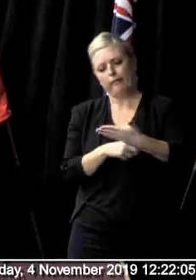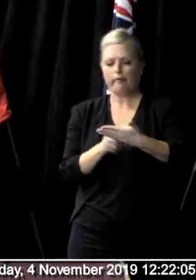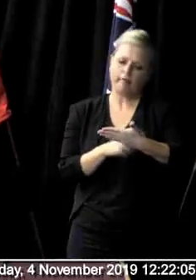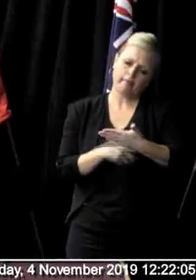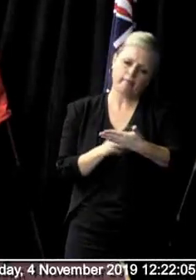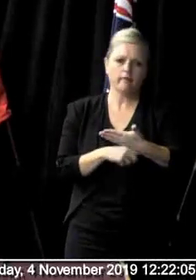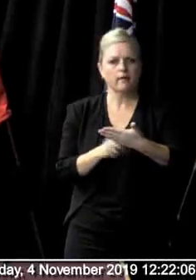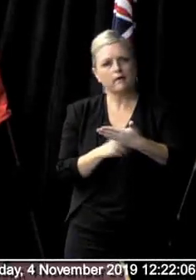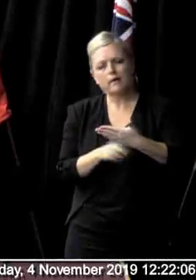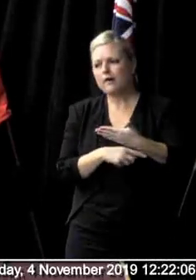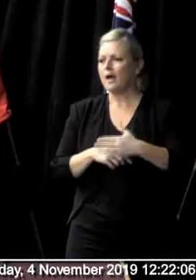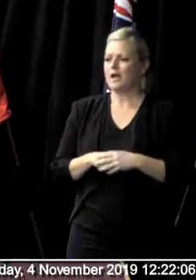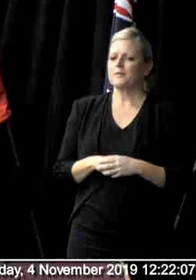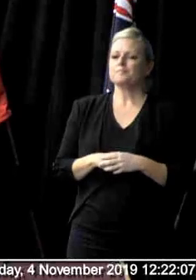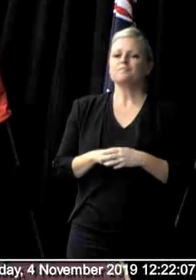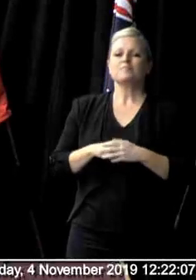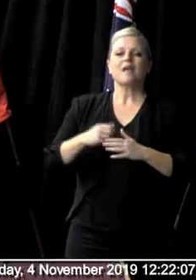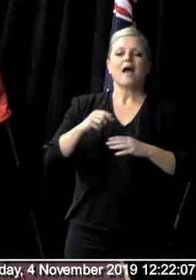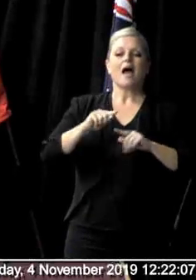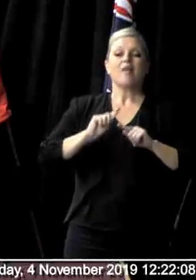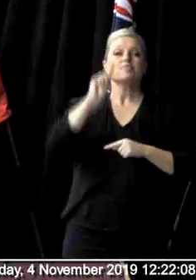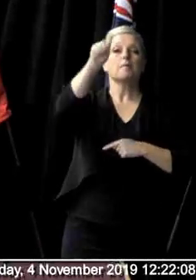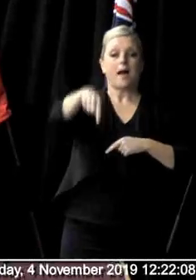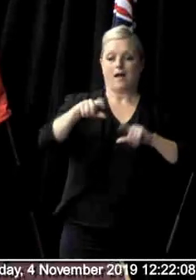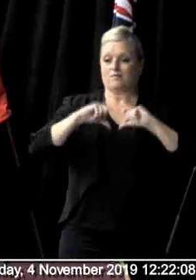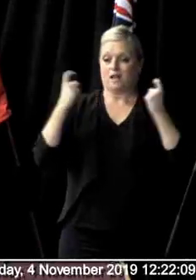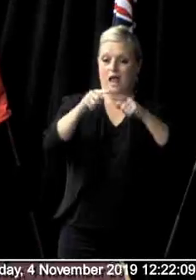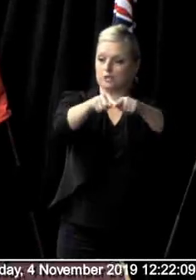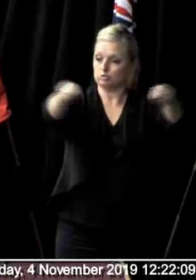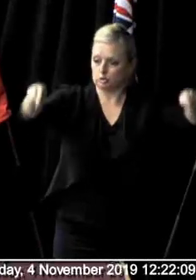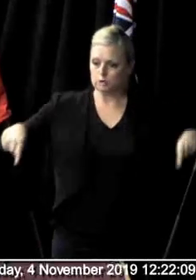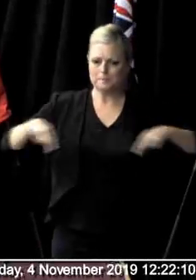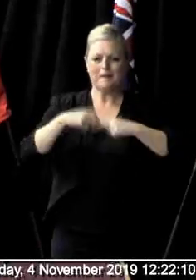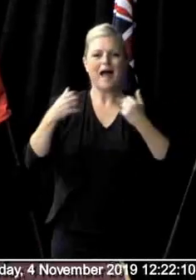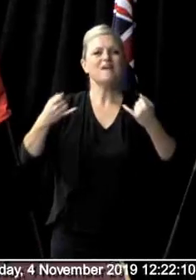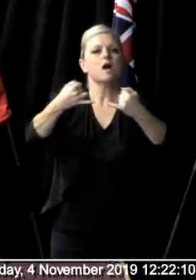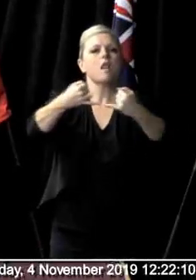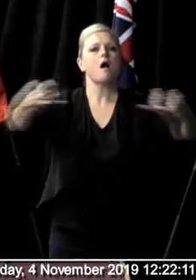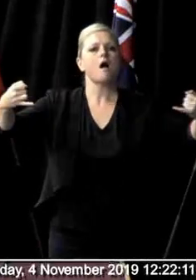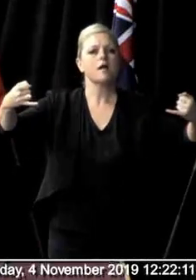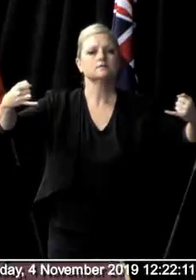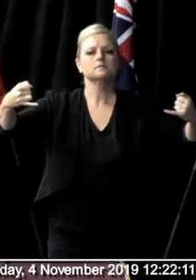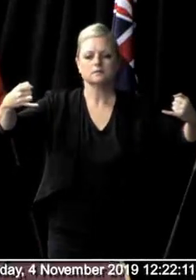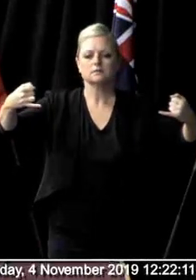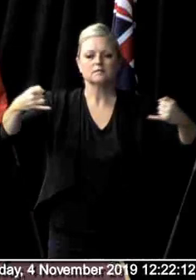There was an imaginary line at the back of the classroom that the kids weren’t meant to cross.